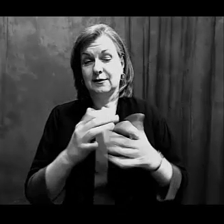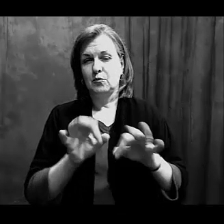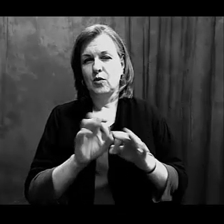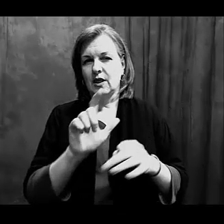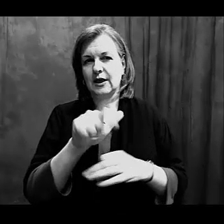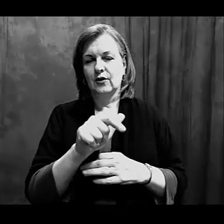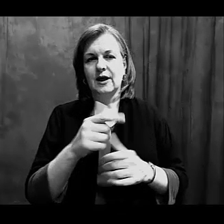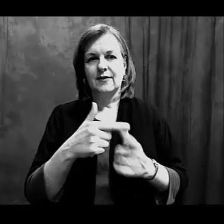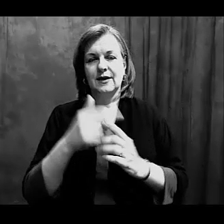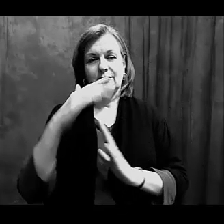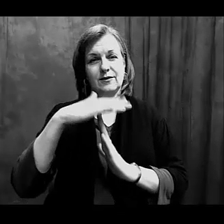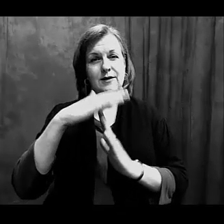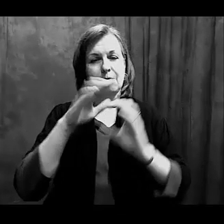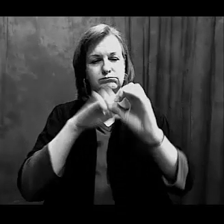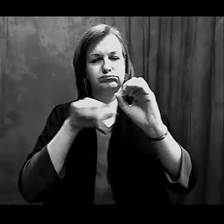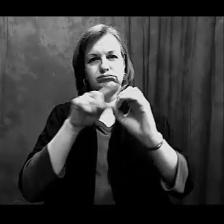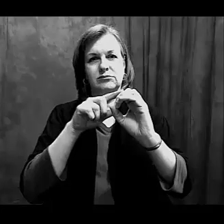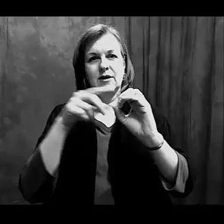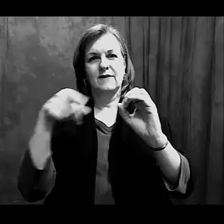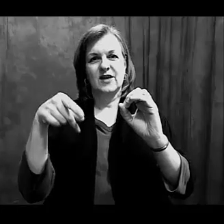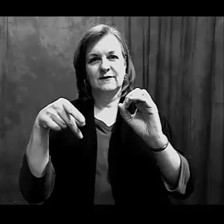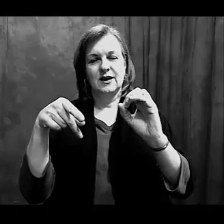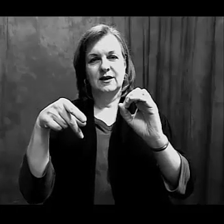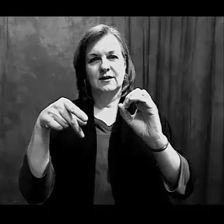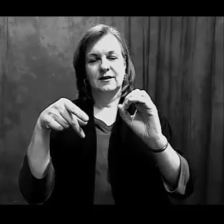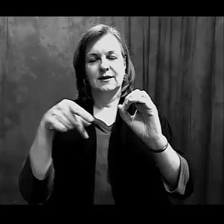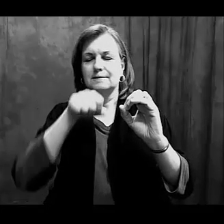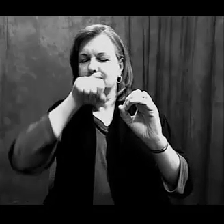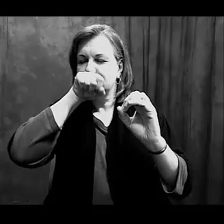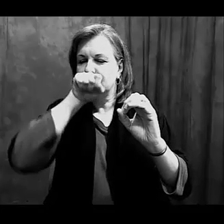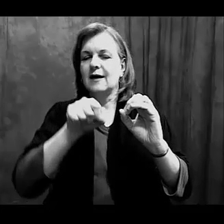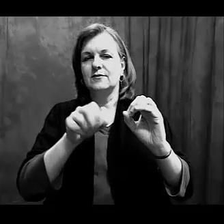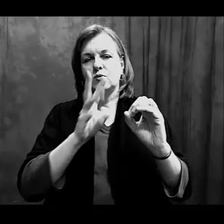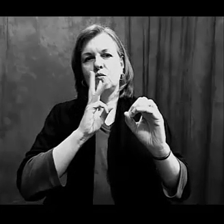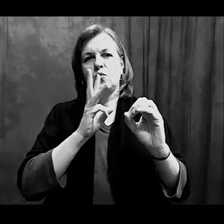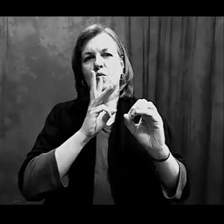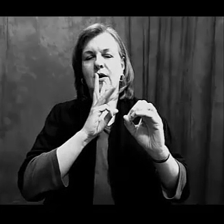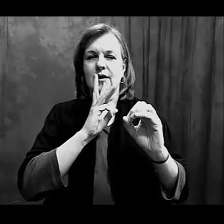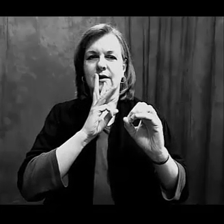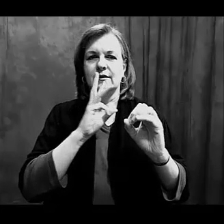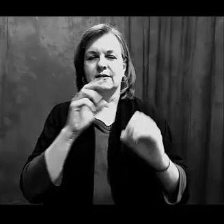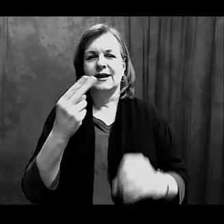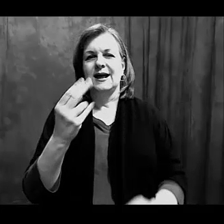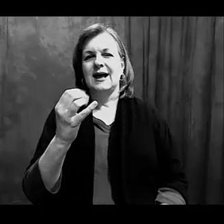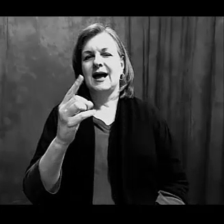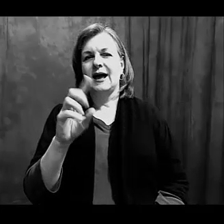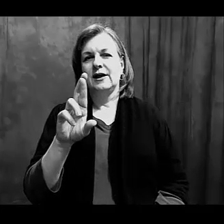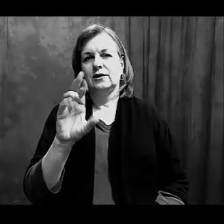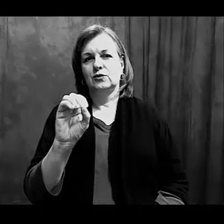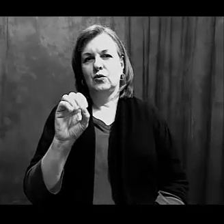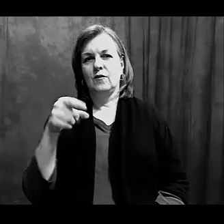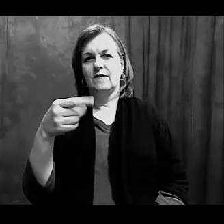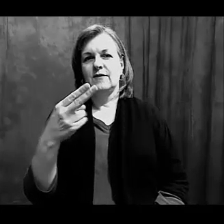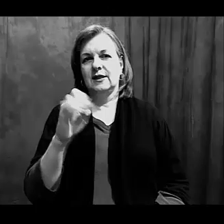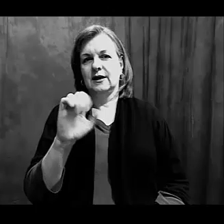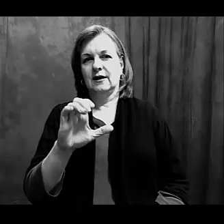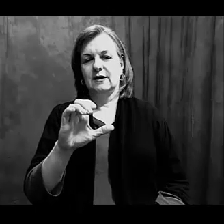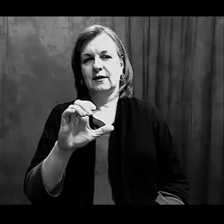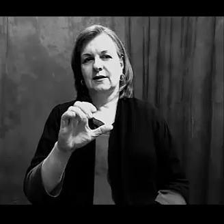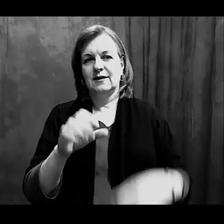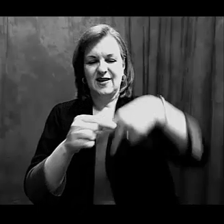and this big old phosphate up at the top hydrophilic like crazy! it loves water!!